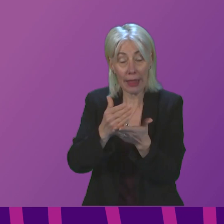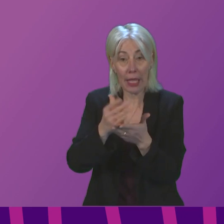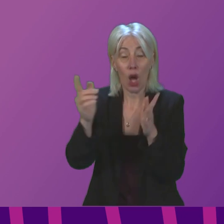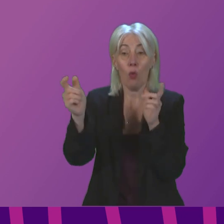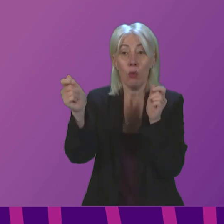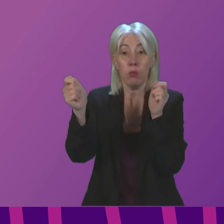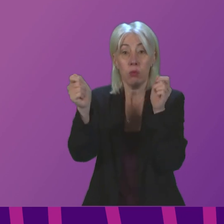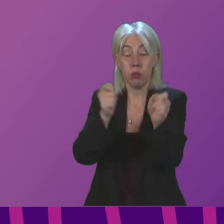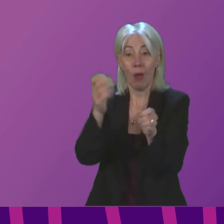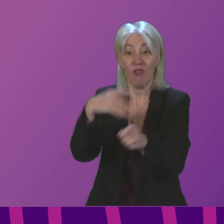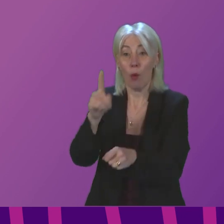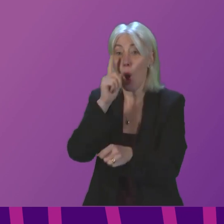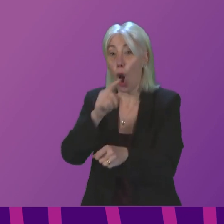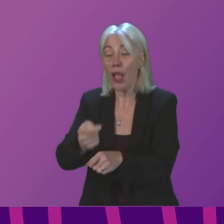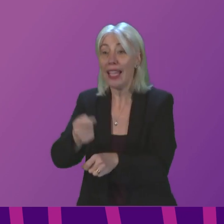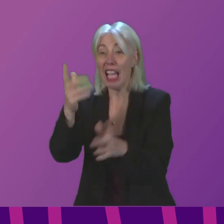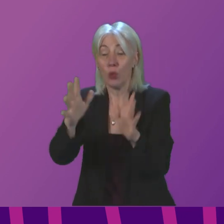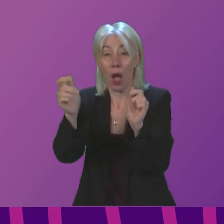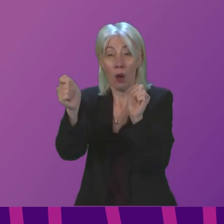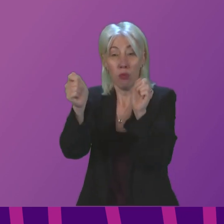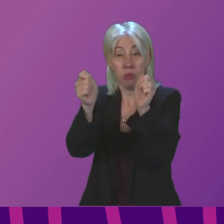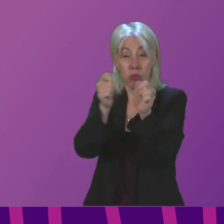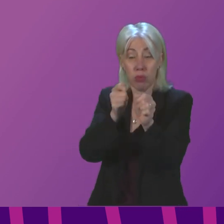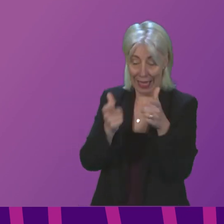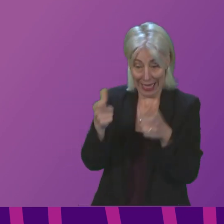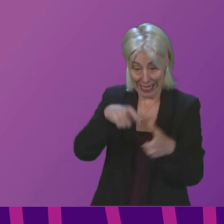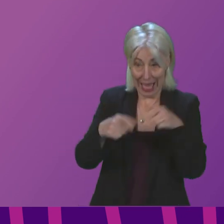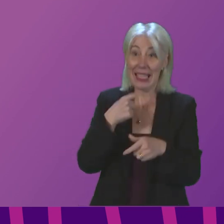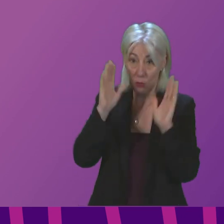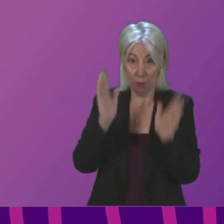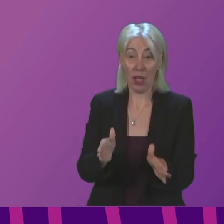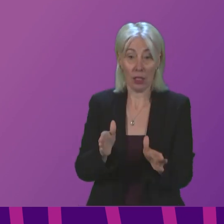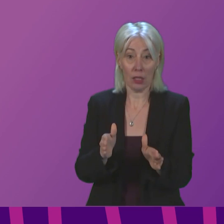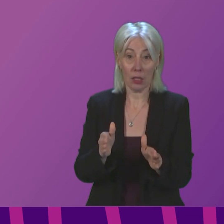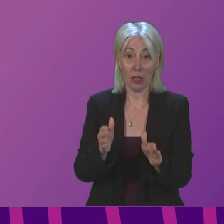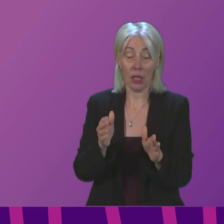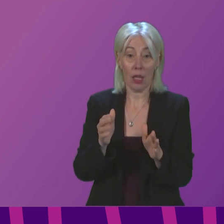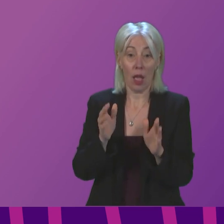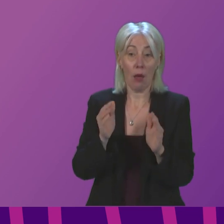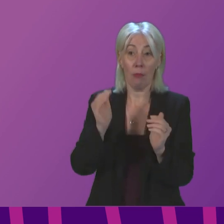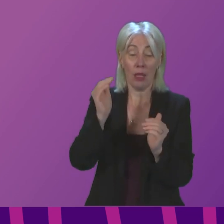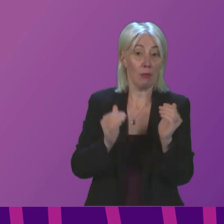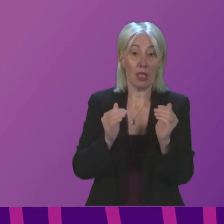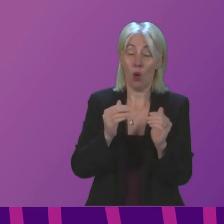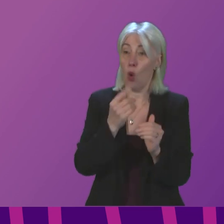from oil and gas, which the science says is essential, must be just. It must not put 100,000